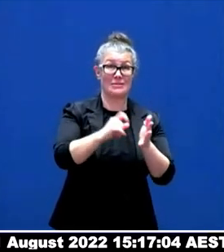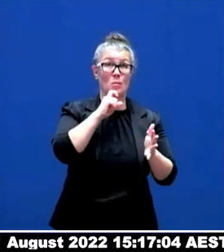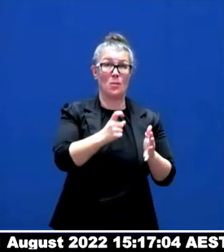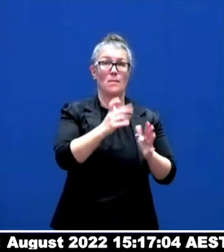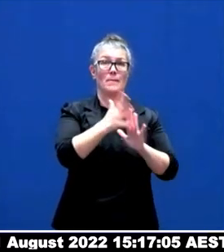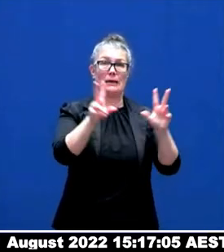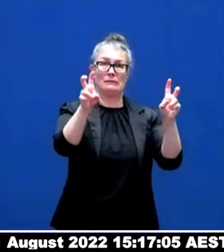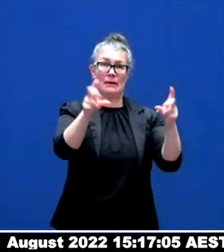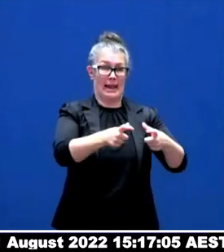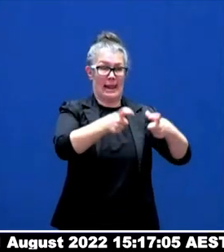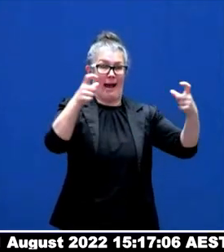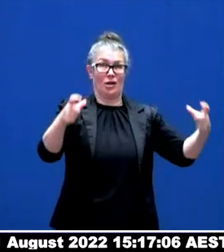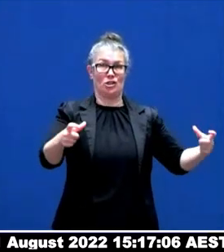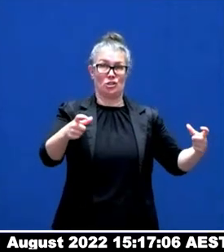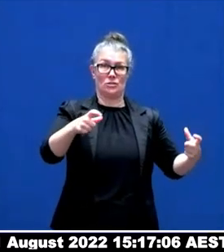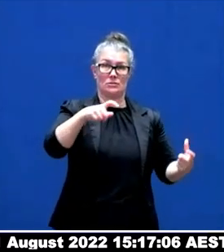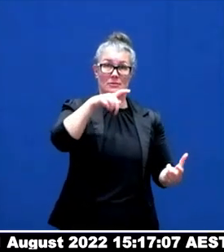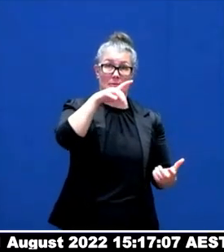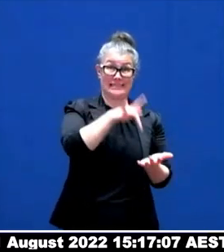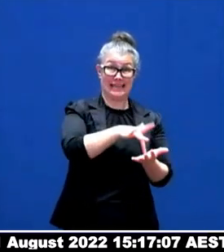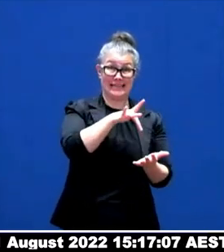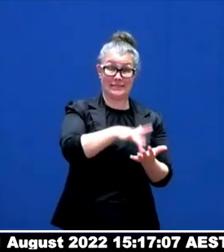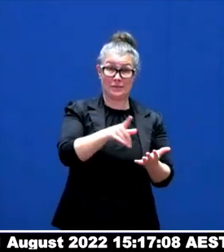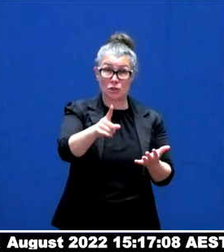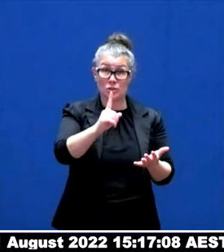Are you able to tell us that they're gone or that you have a plan to remove them?